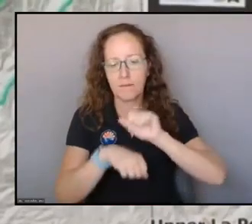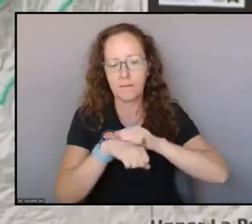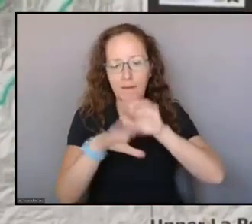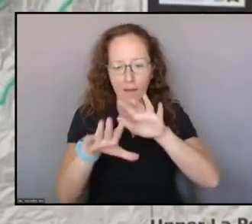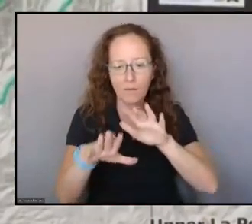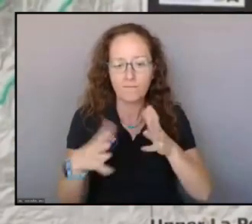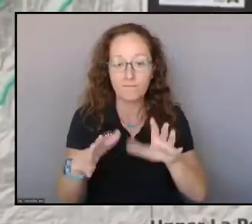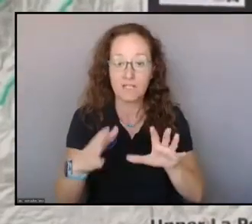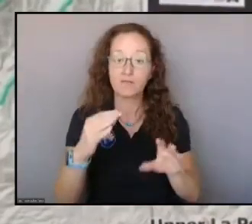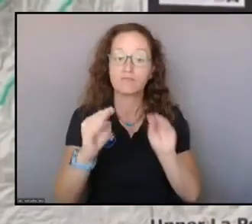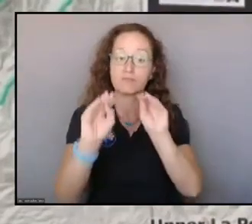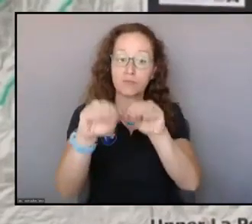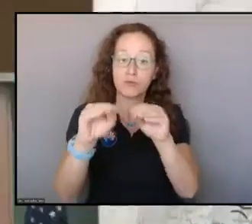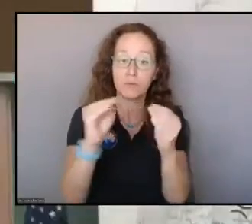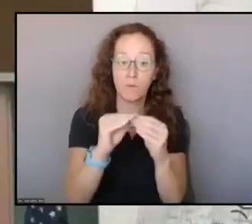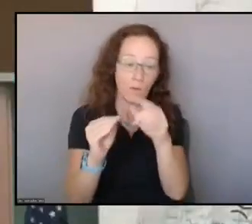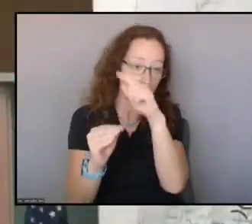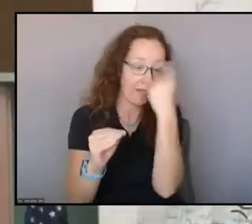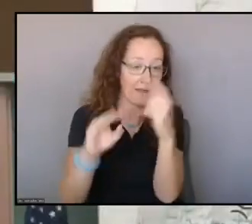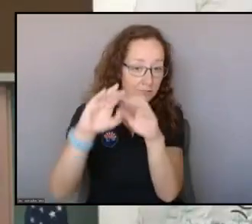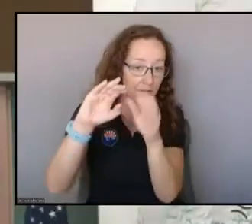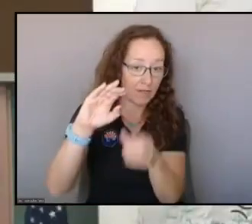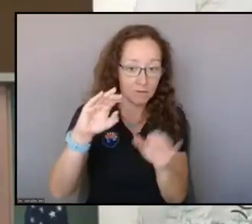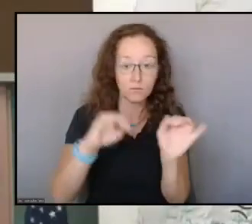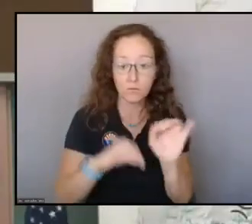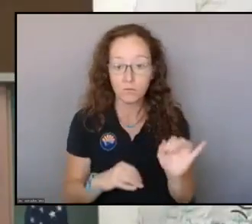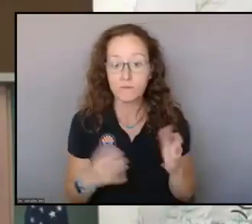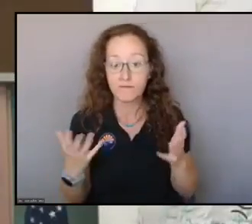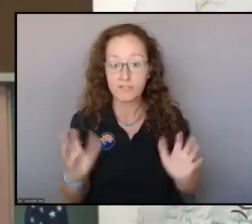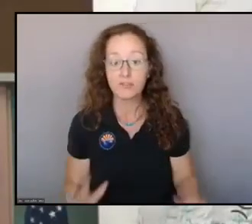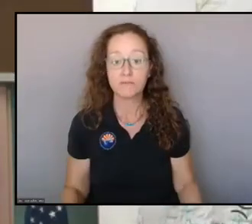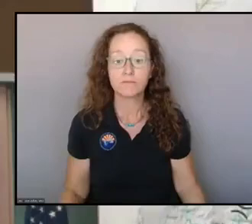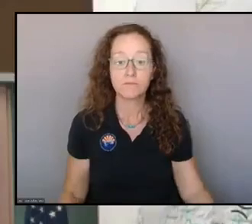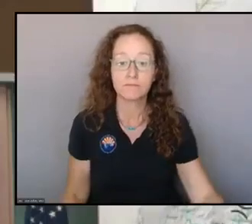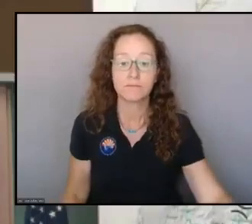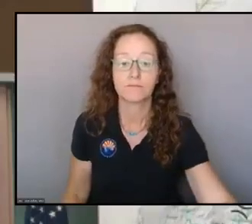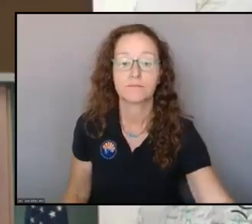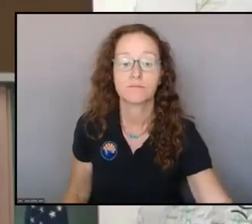WE MOVE UP INTO THERE AS WELL. MOVING UP FURTHER INTO THE SPRING MOUNTAIN AREA, THAT